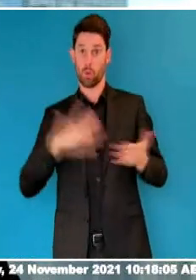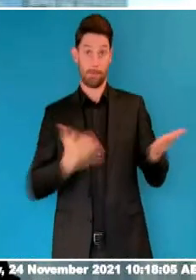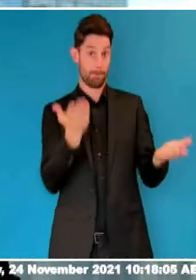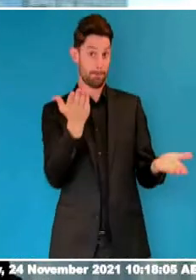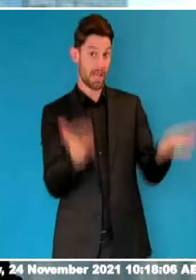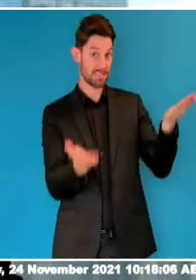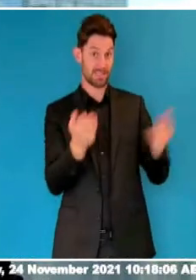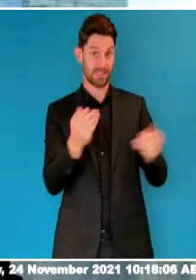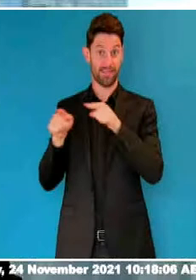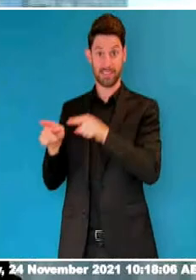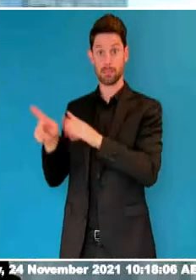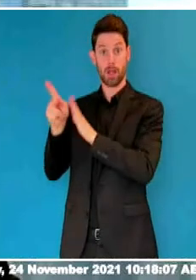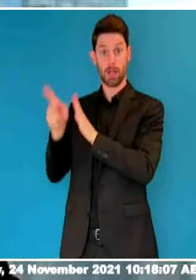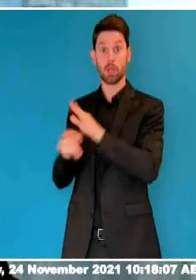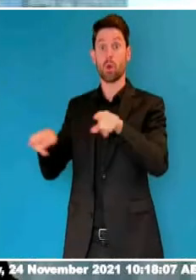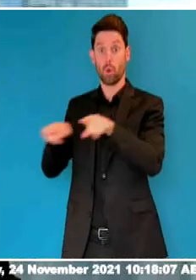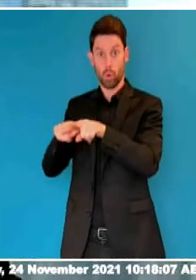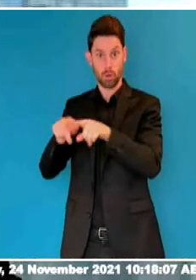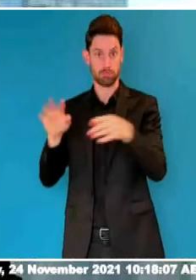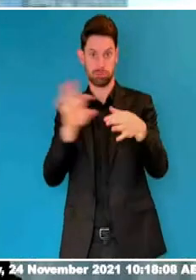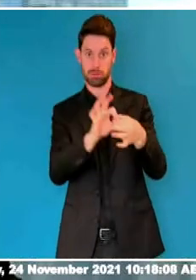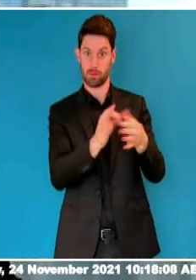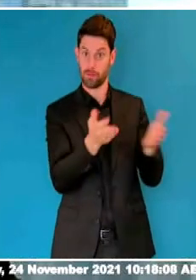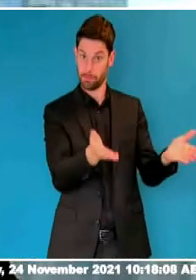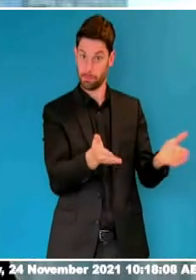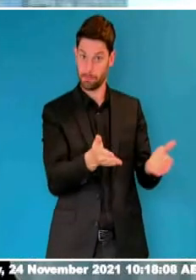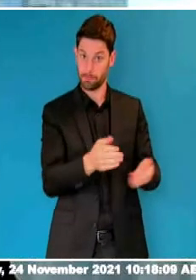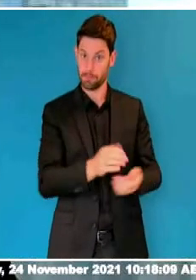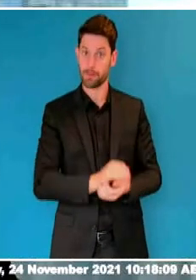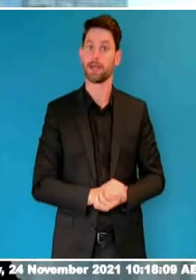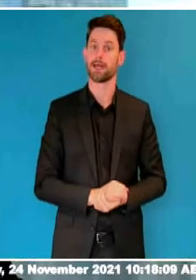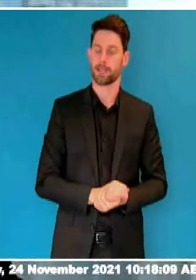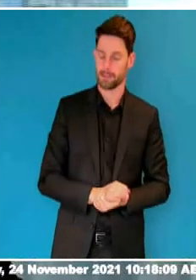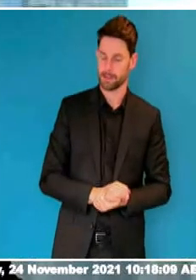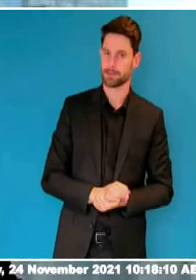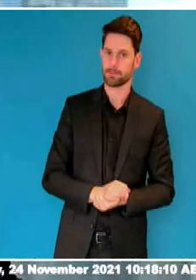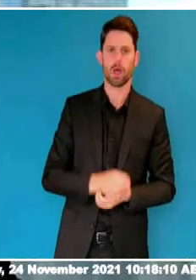Just to be clear, is that in relation to injury, illness and disability or